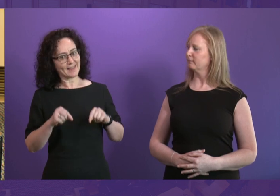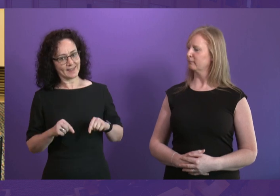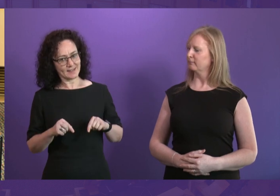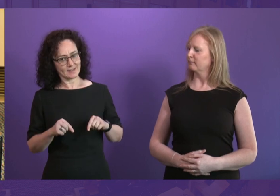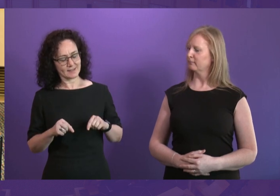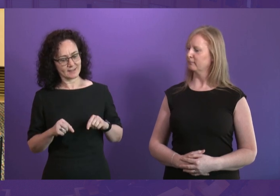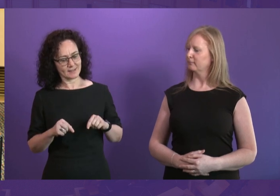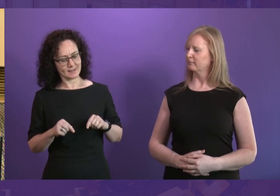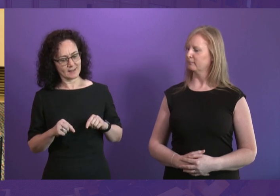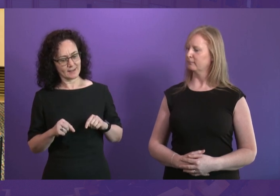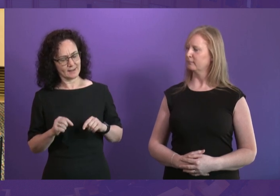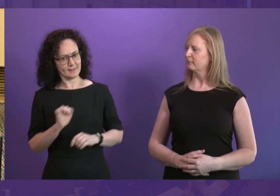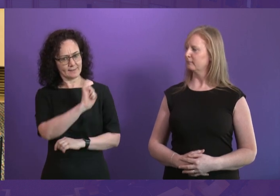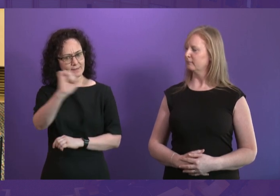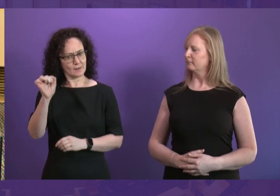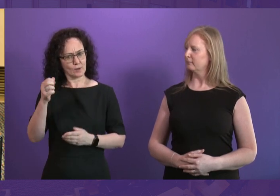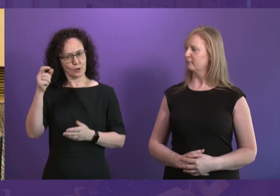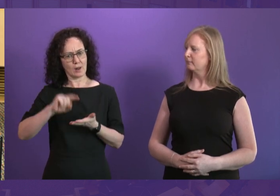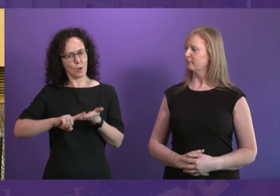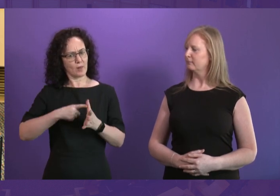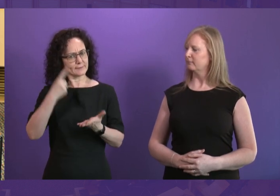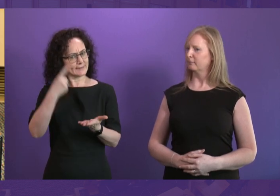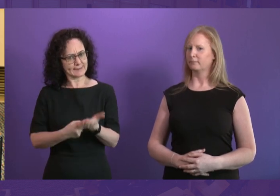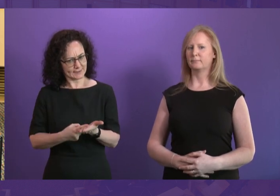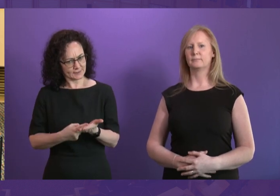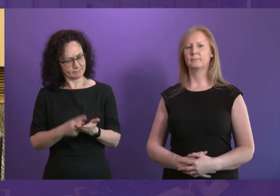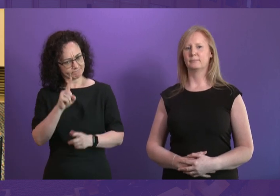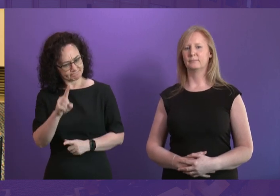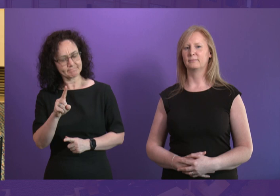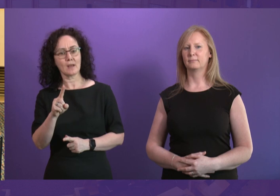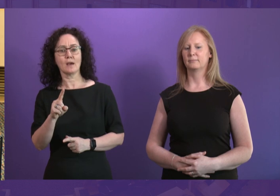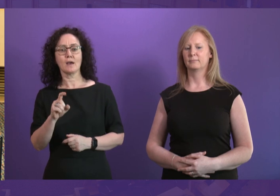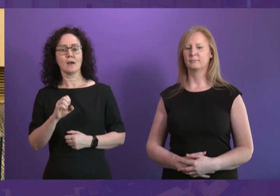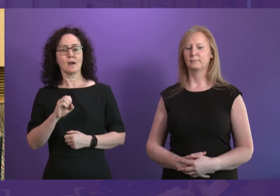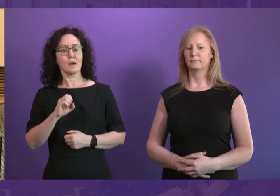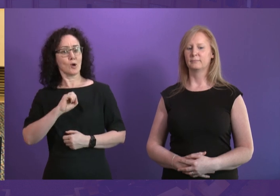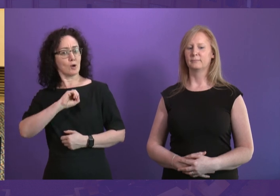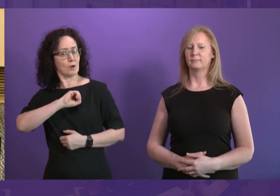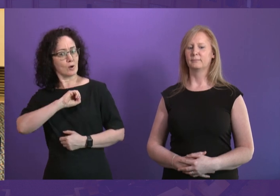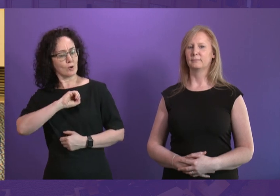for councils and a power that, under a Tory Government, councils in England already have;